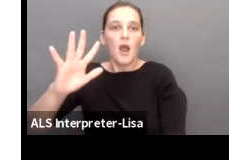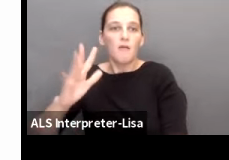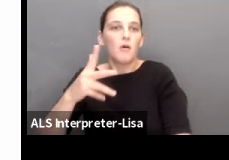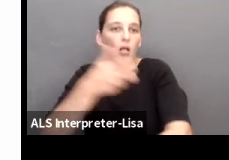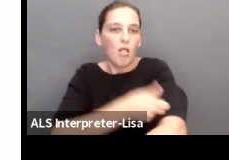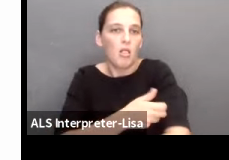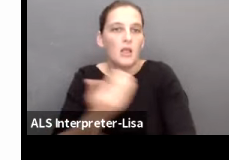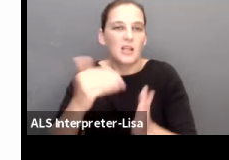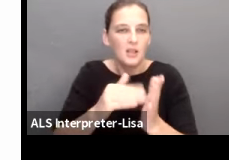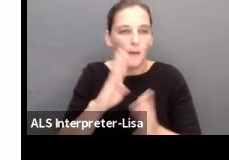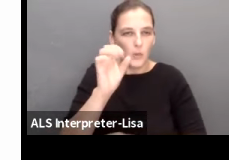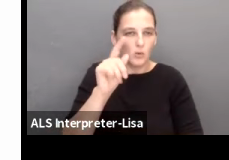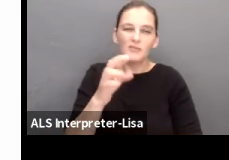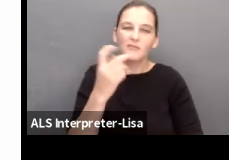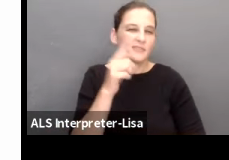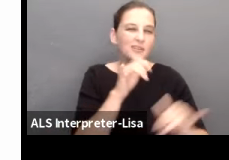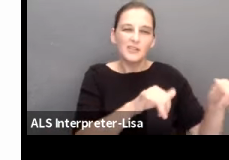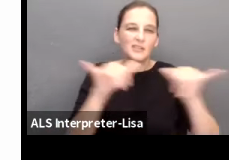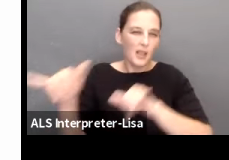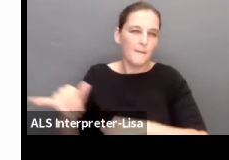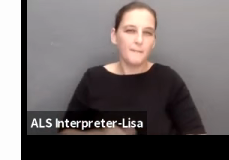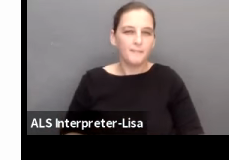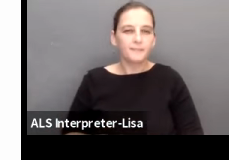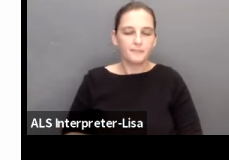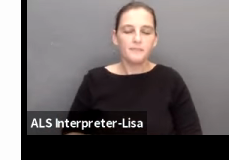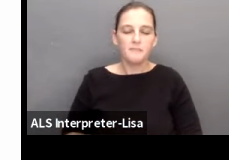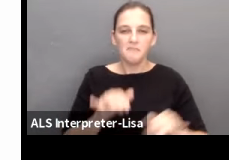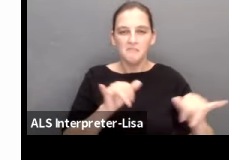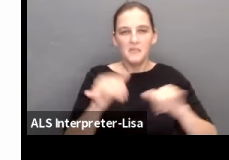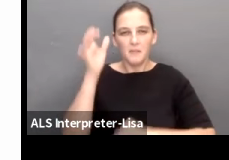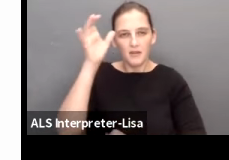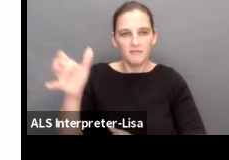pattern that we've seen with other vaccines were requires that that booster shot to boost